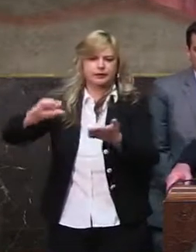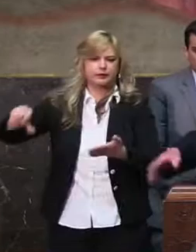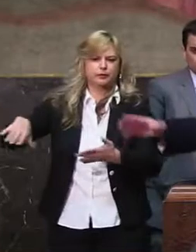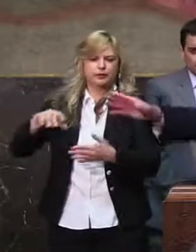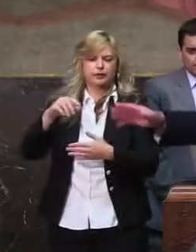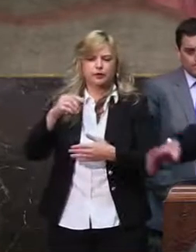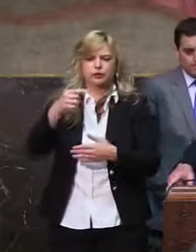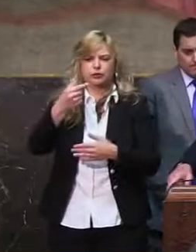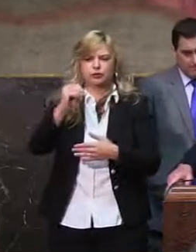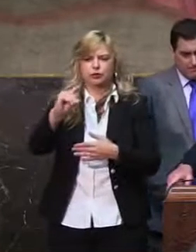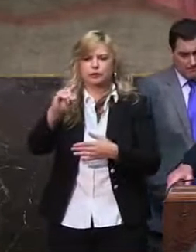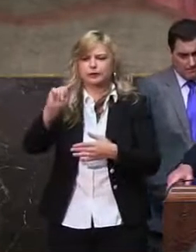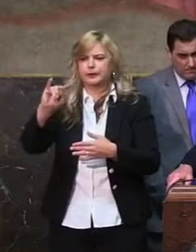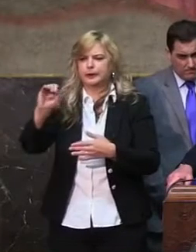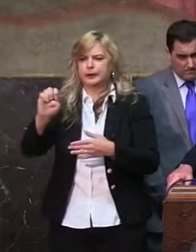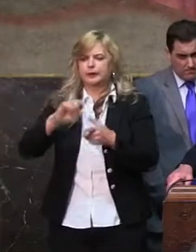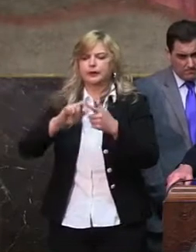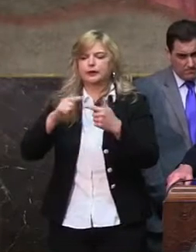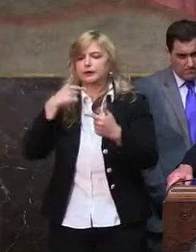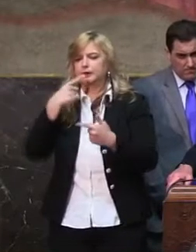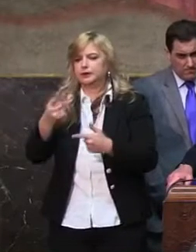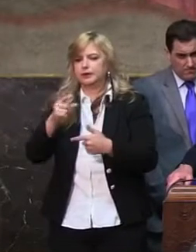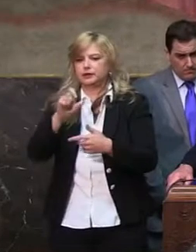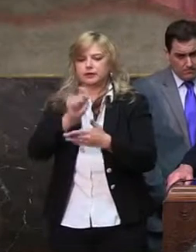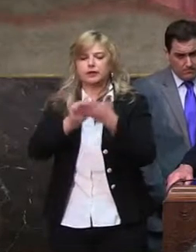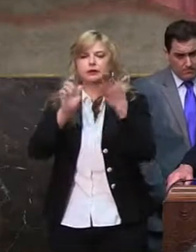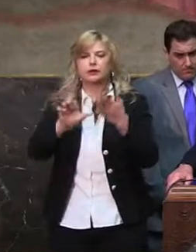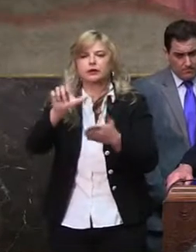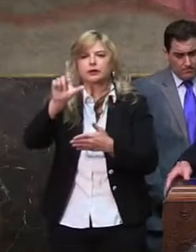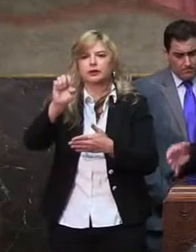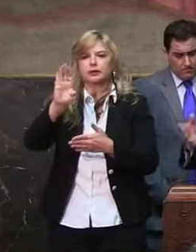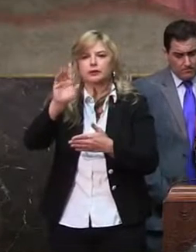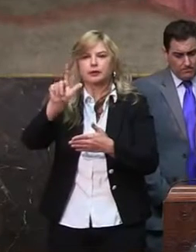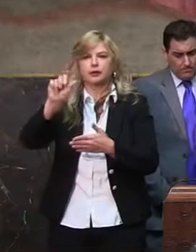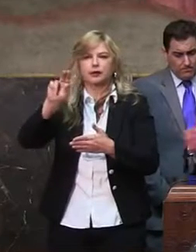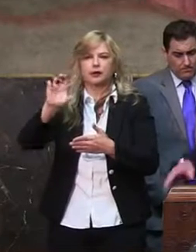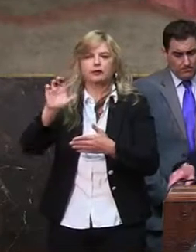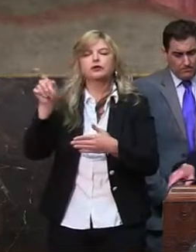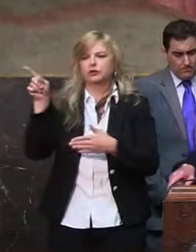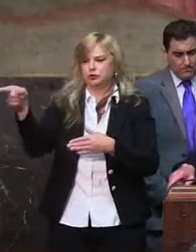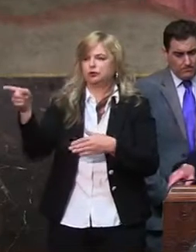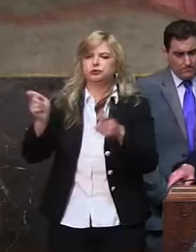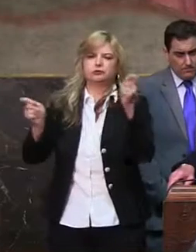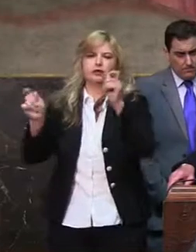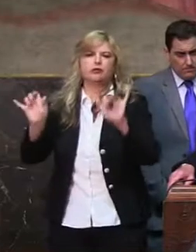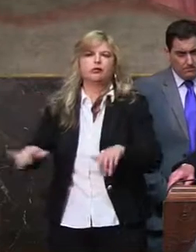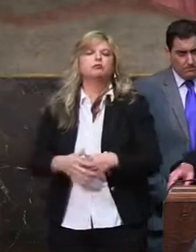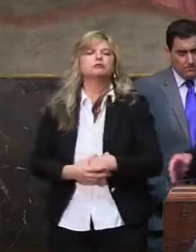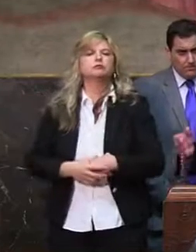Rabaul you handle and then when we then we call people in and we look at them